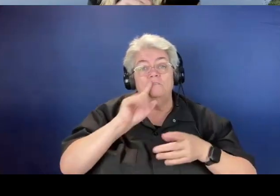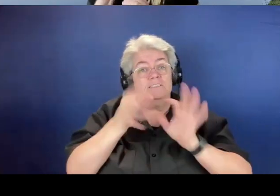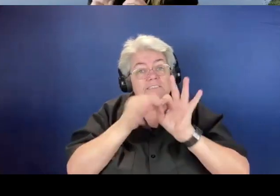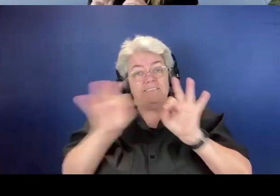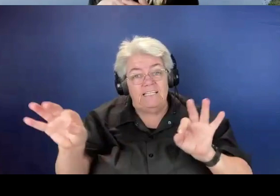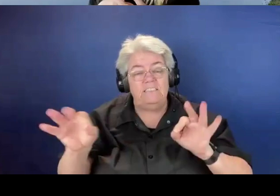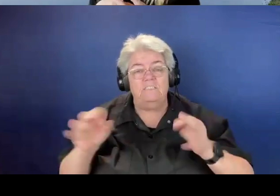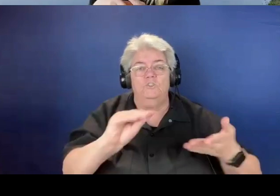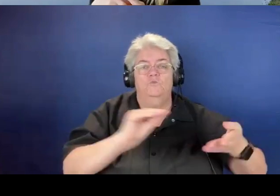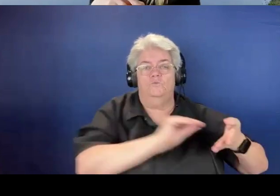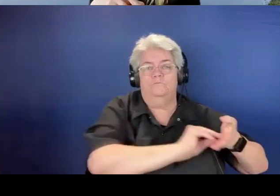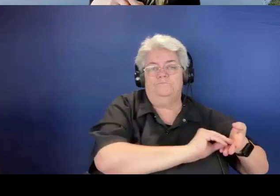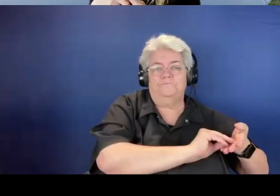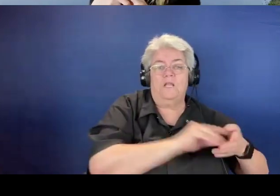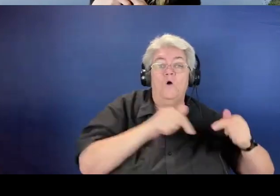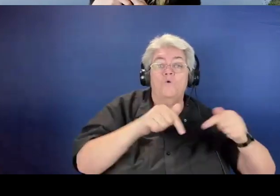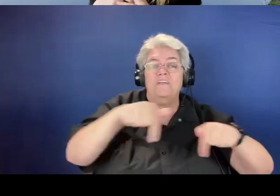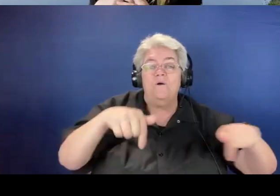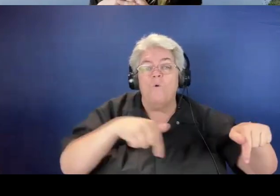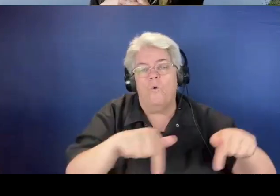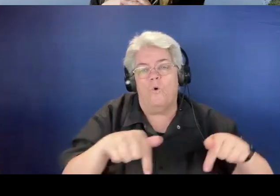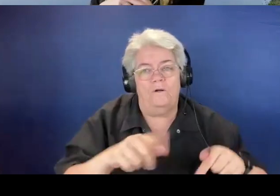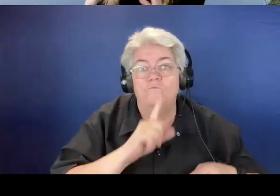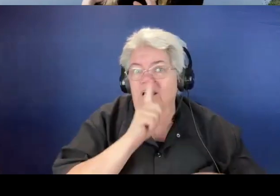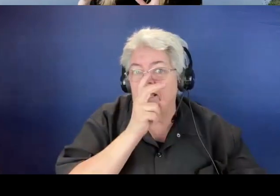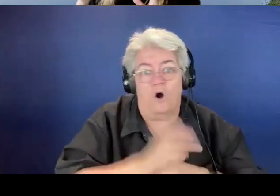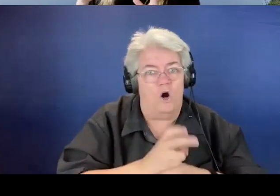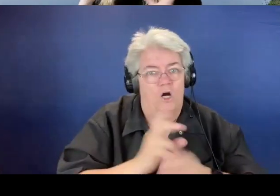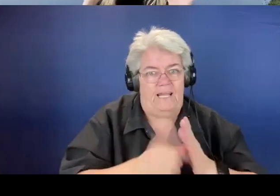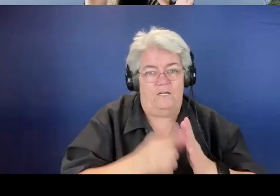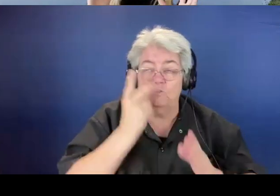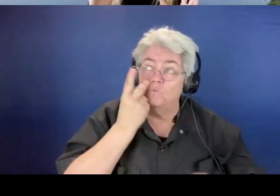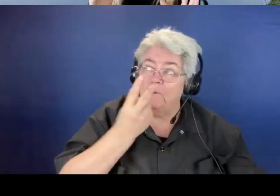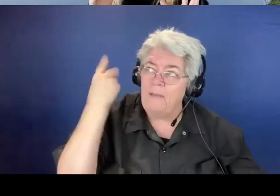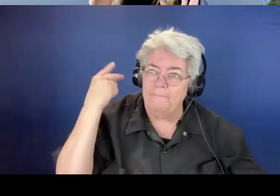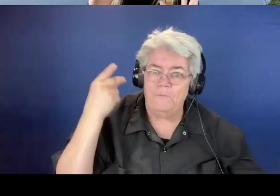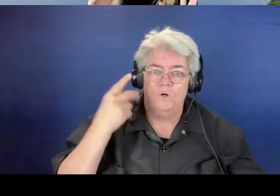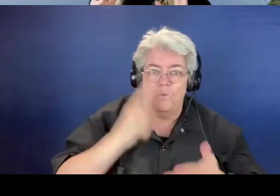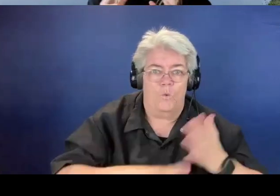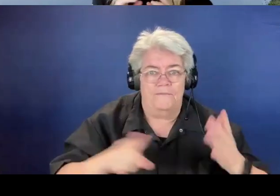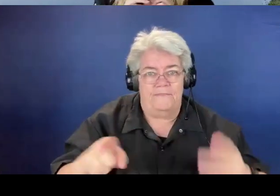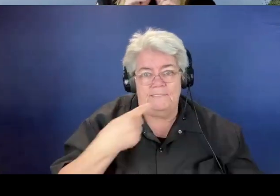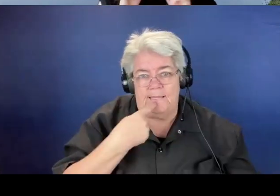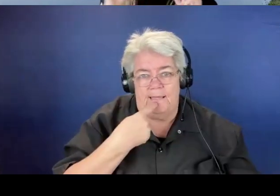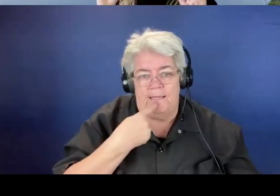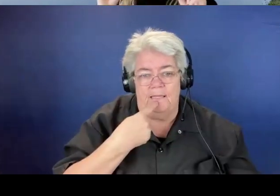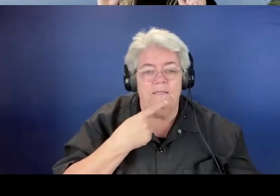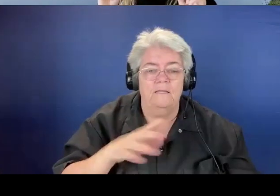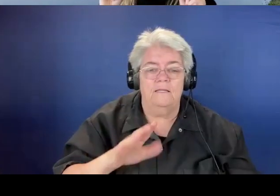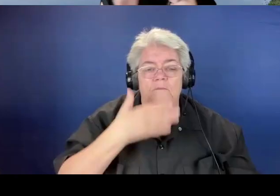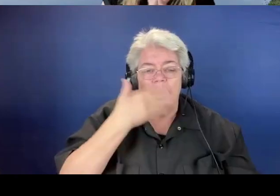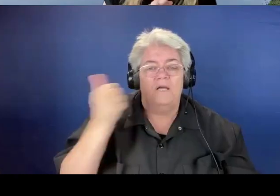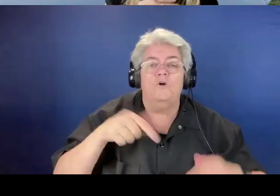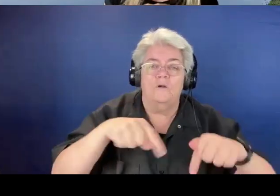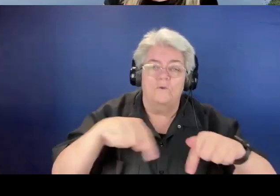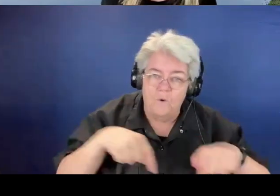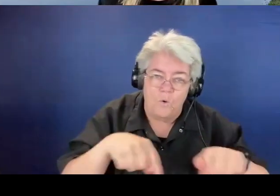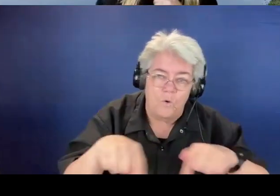You want to make sure that you're recording this because it's really hard to remember what kids are saying and to get it down correctly, right?